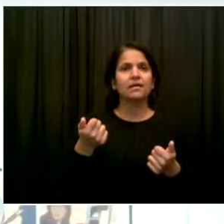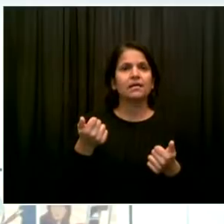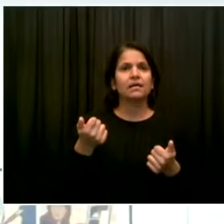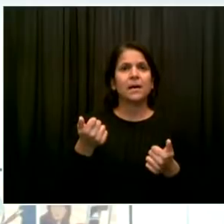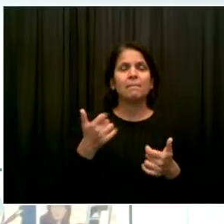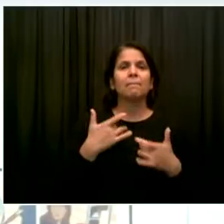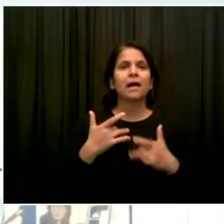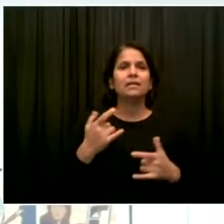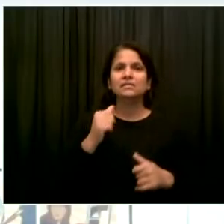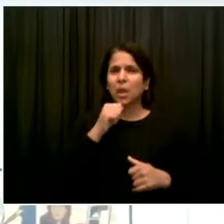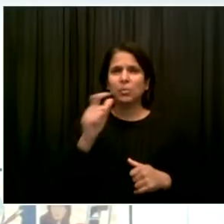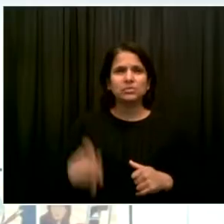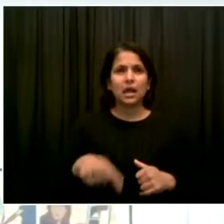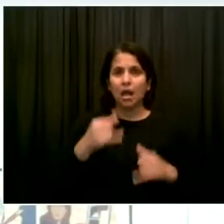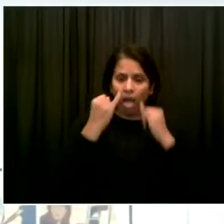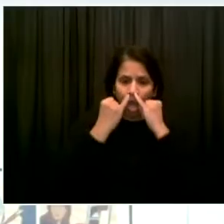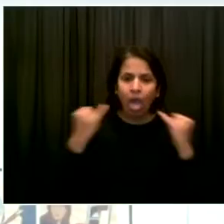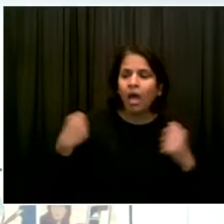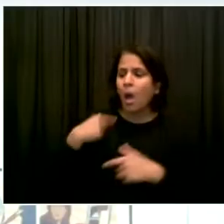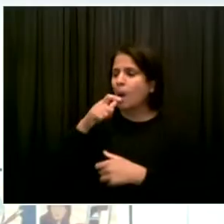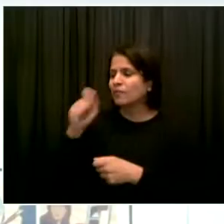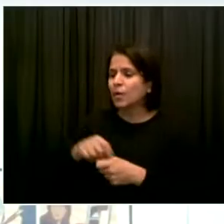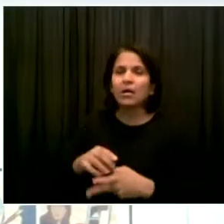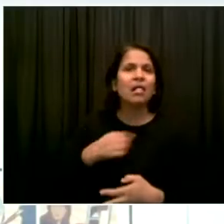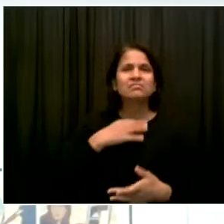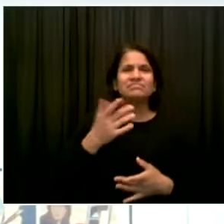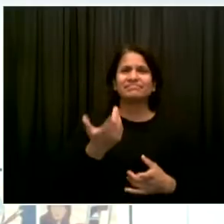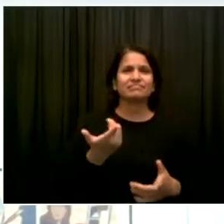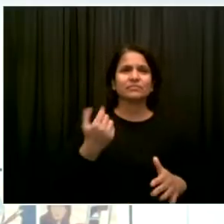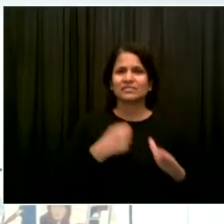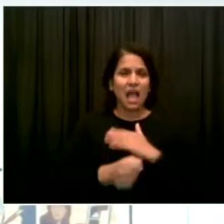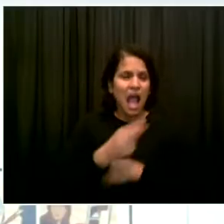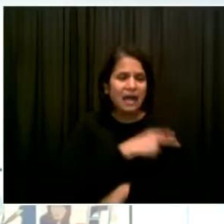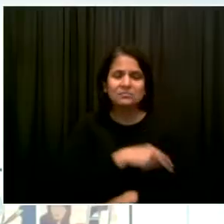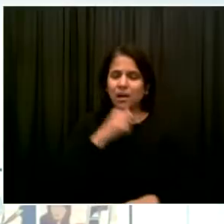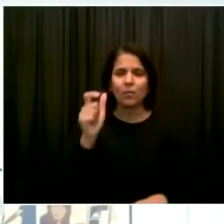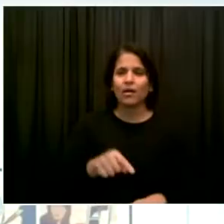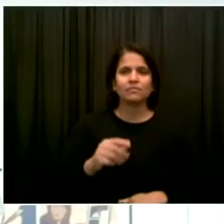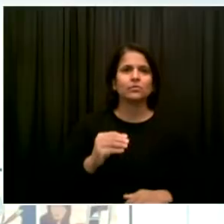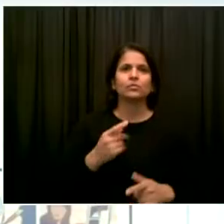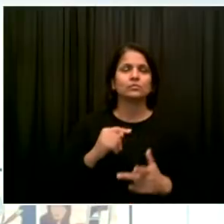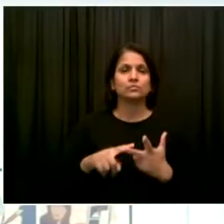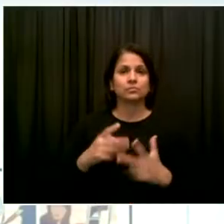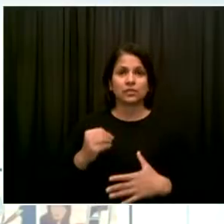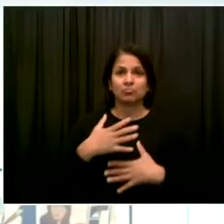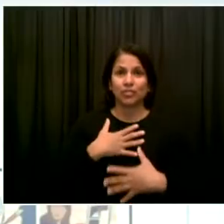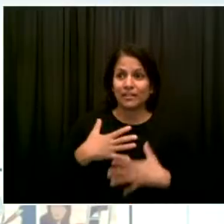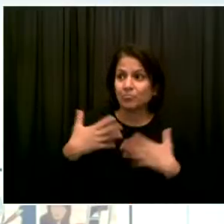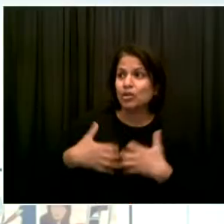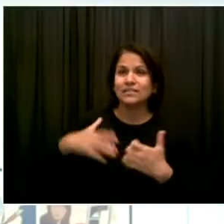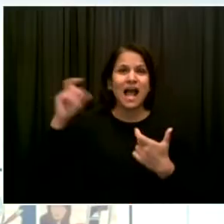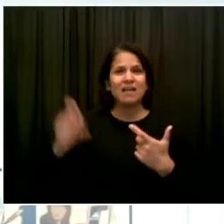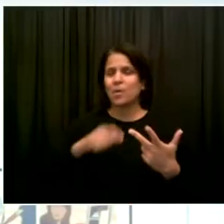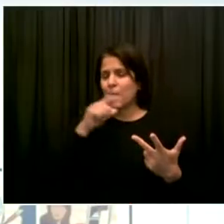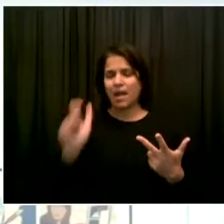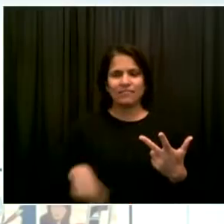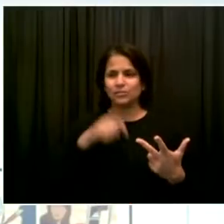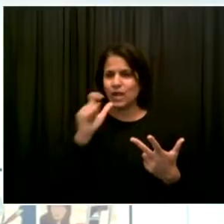HAVE SIGNIFICANT PRECOTTION AGAINST SEVERE DISEASE, THAT MEANS NEEDING